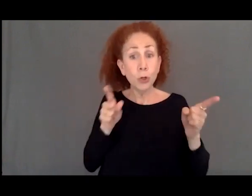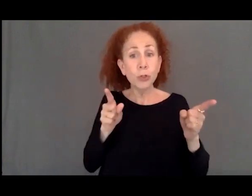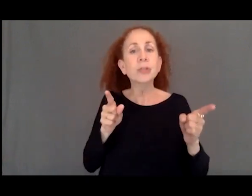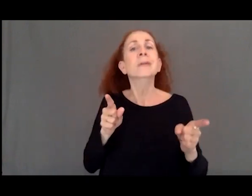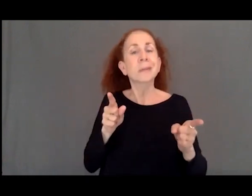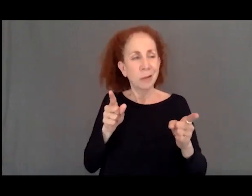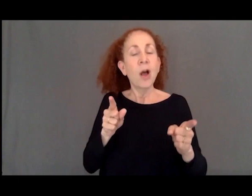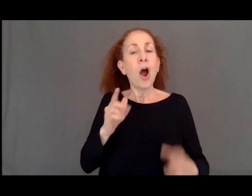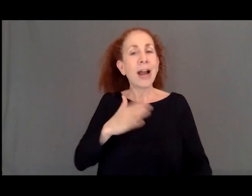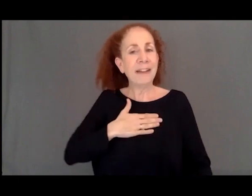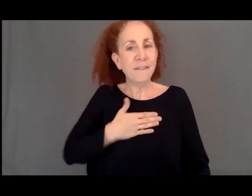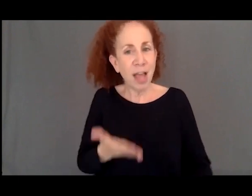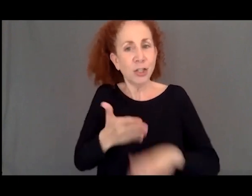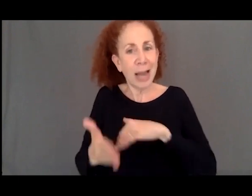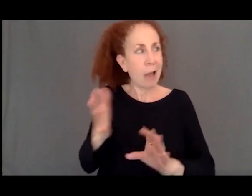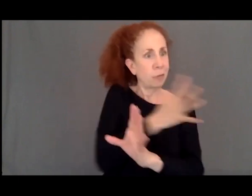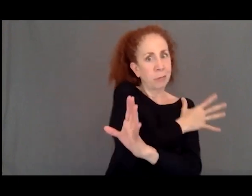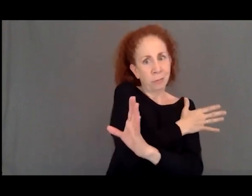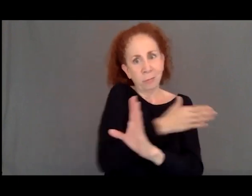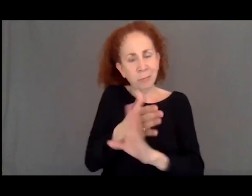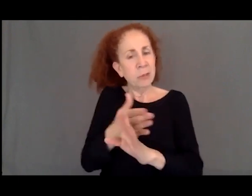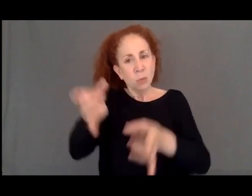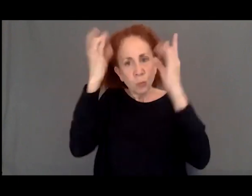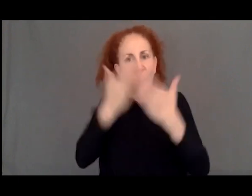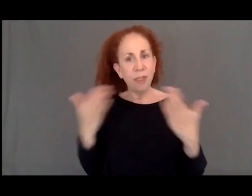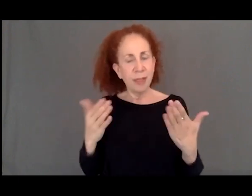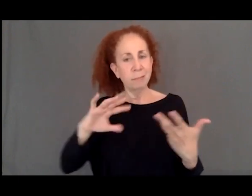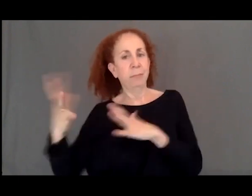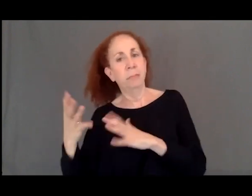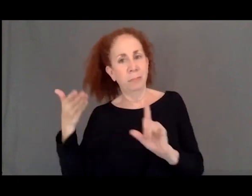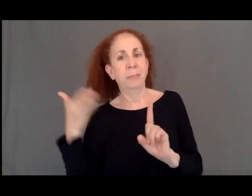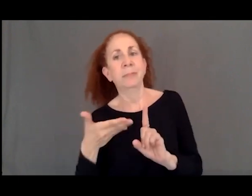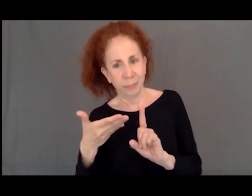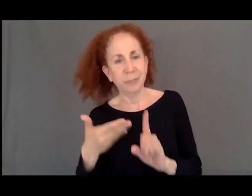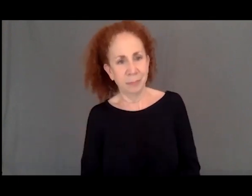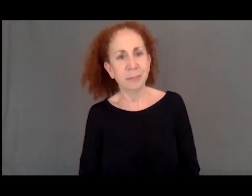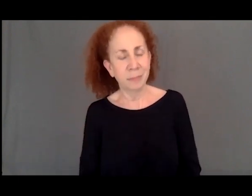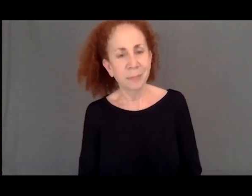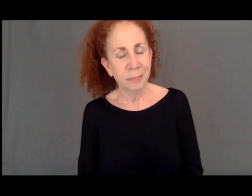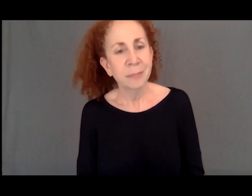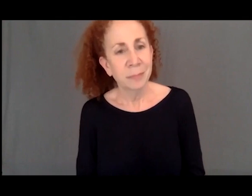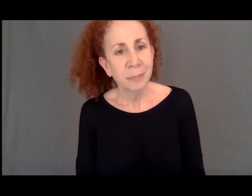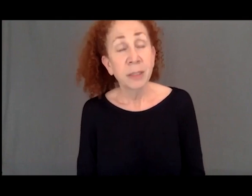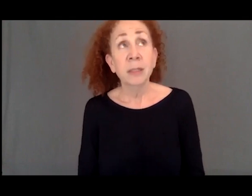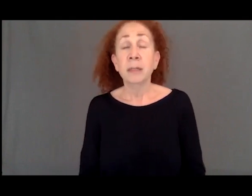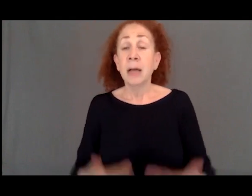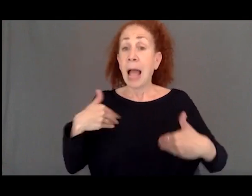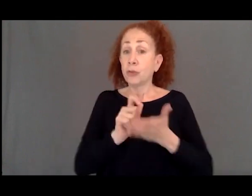after he's been through a whole lot of stuff that has really messed him up. And so as a writer, what I'm trying to do